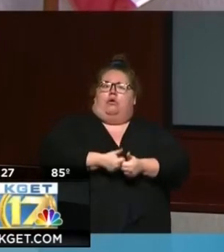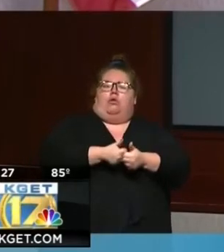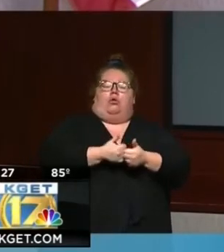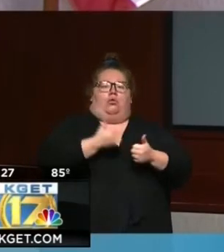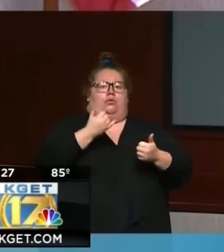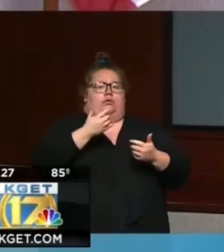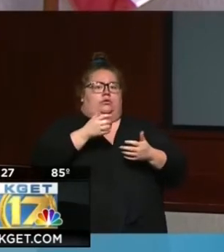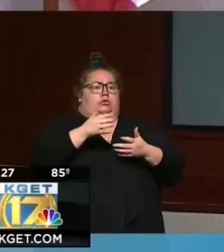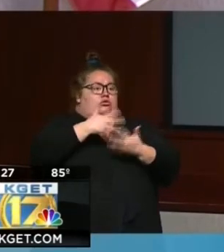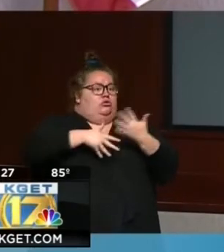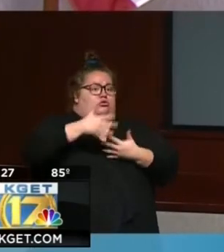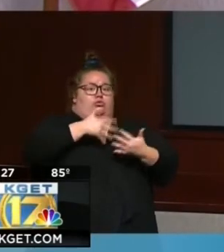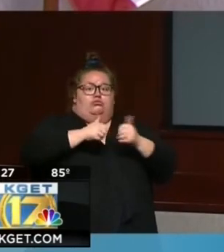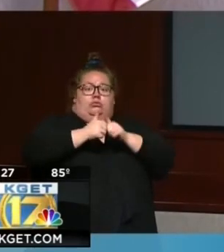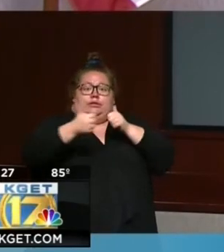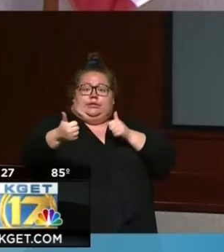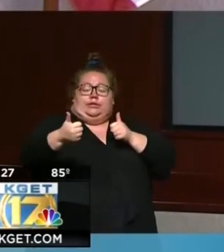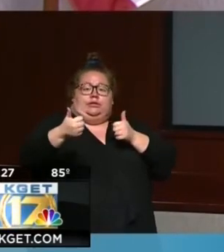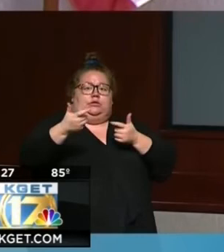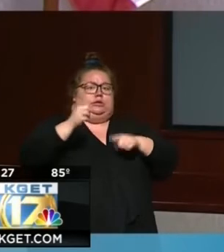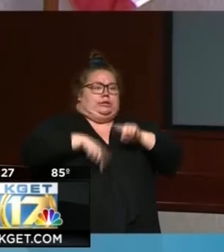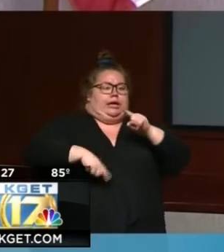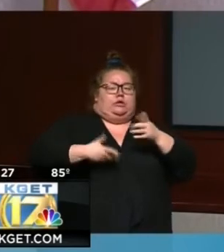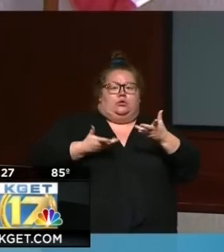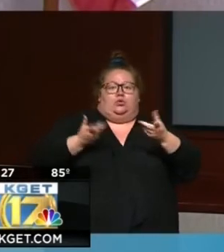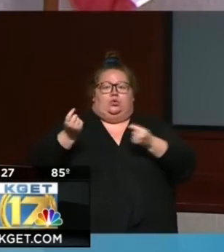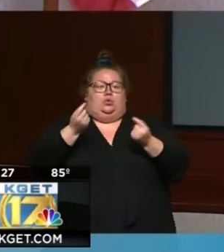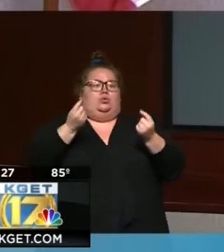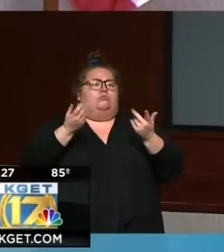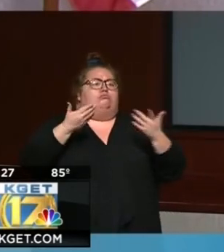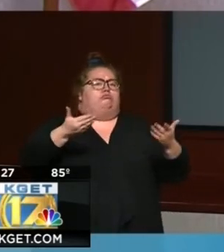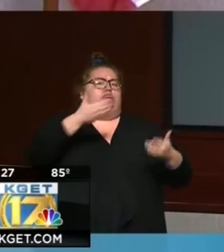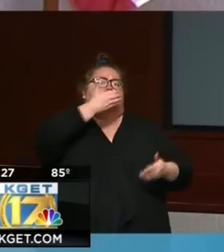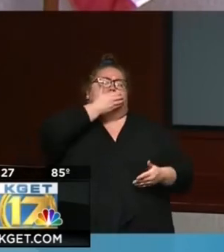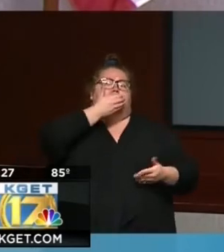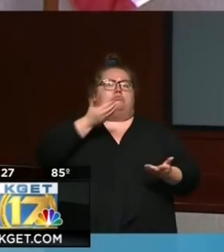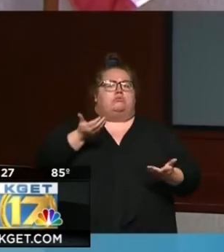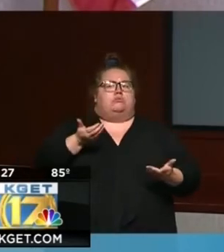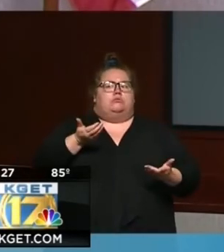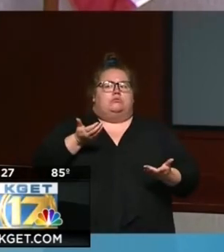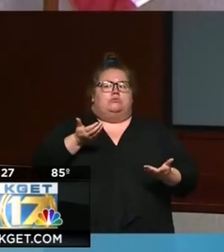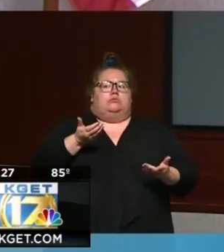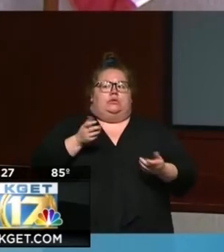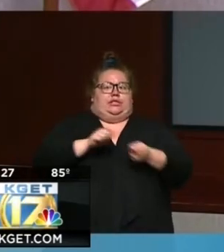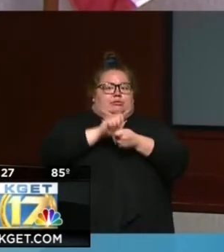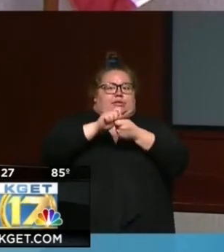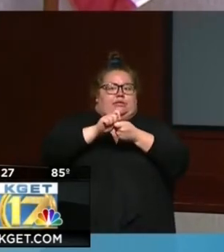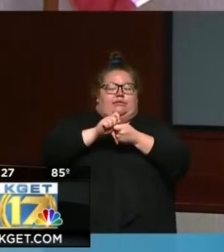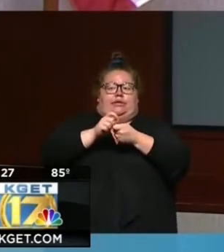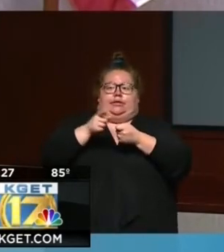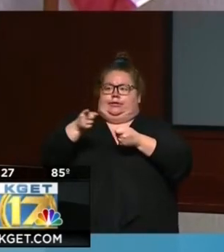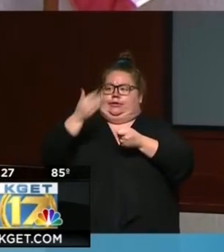RESPONDING AS WELL. I THINK PEOPLE ARE, IN FACT, WEARING MASKS WHEN THEY ARE NOT ABLE TO DISTANCE AND FORCED TO